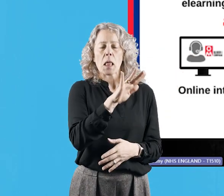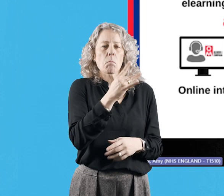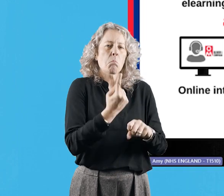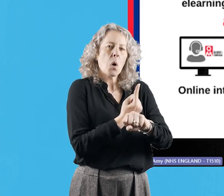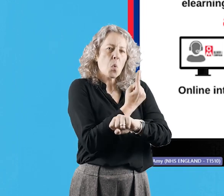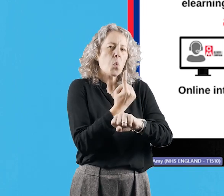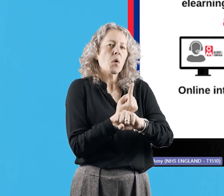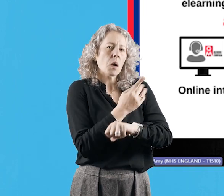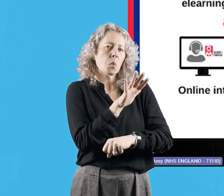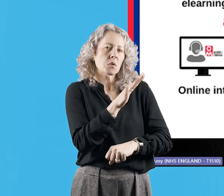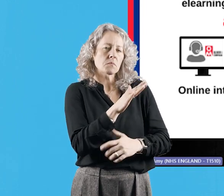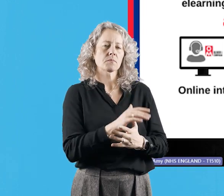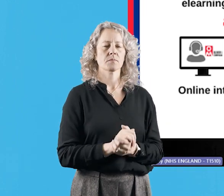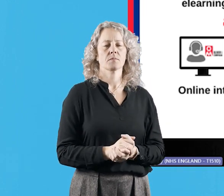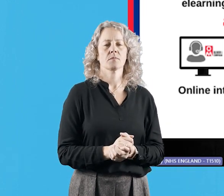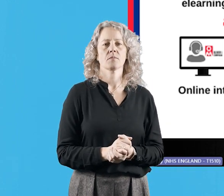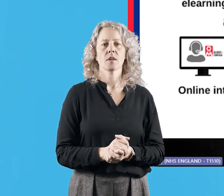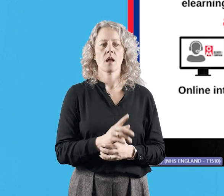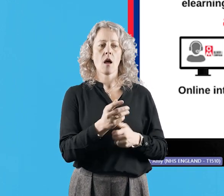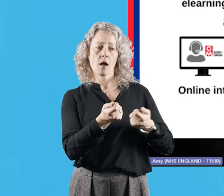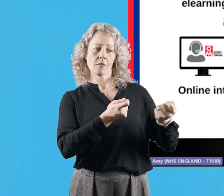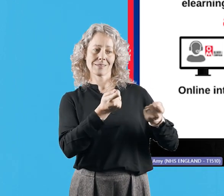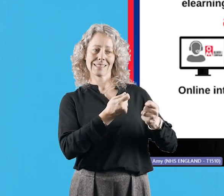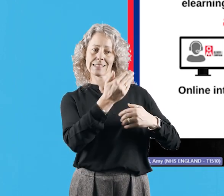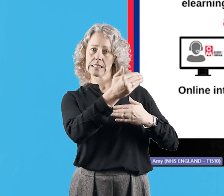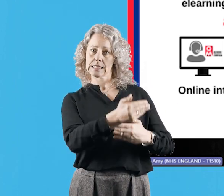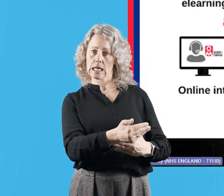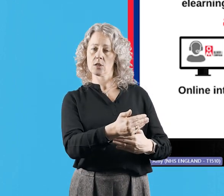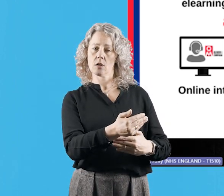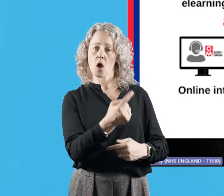an hour, and that is a facilitated session with